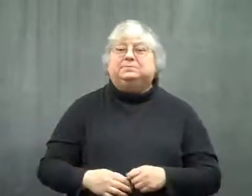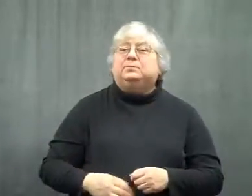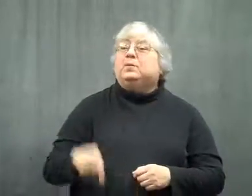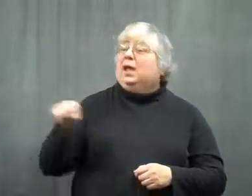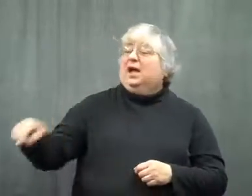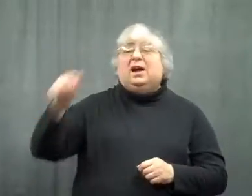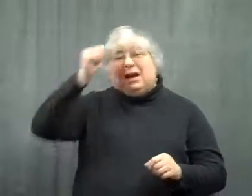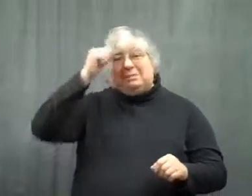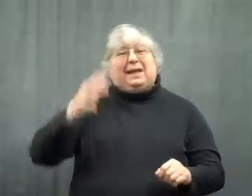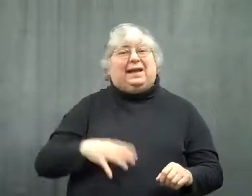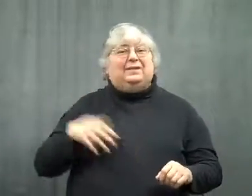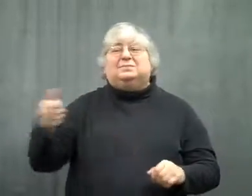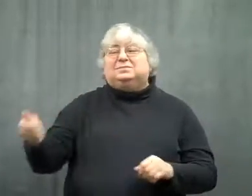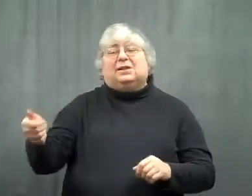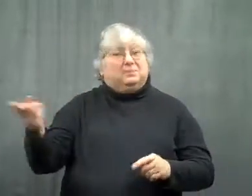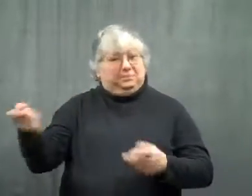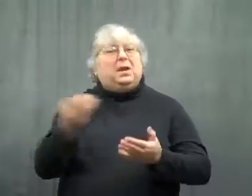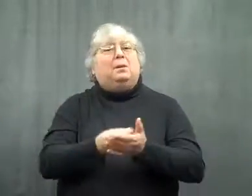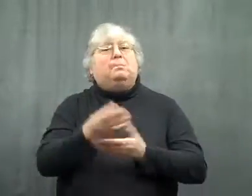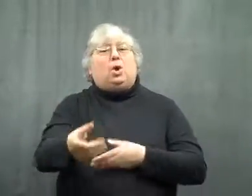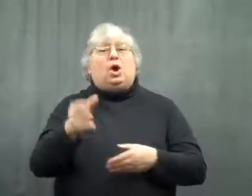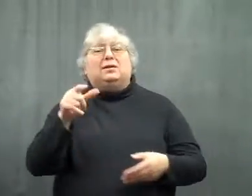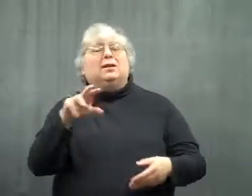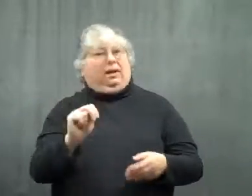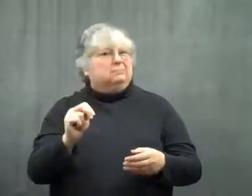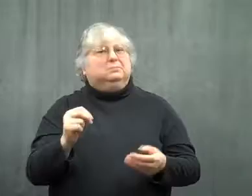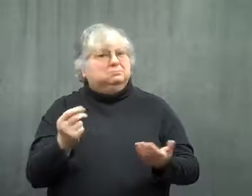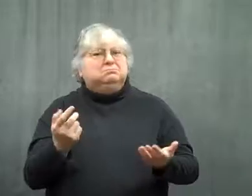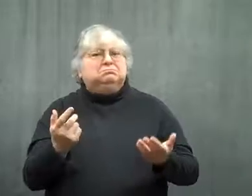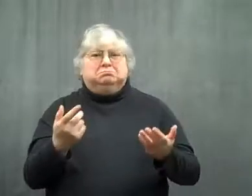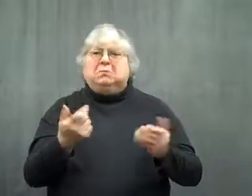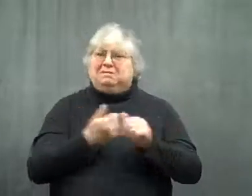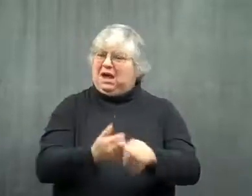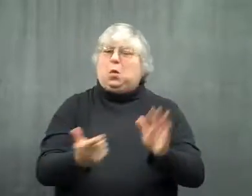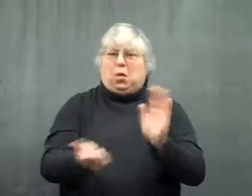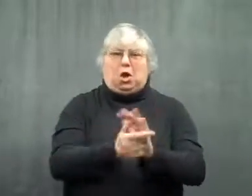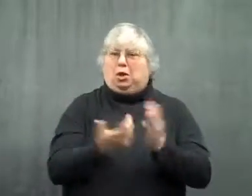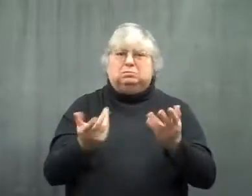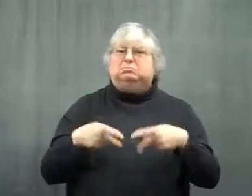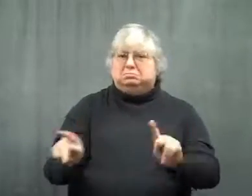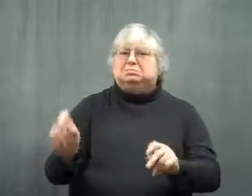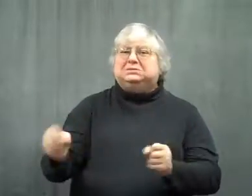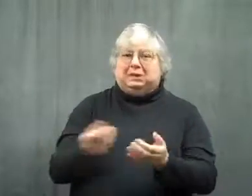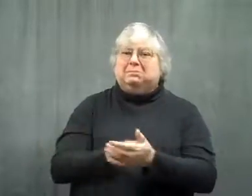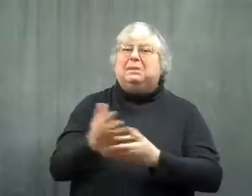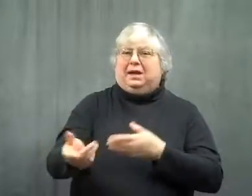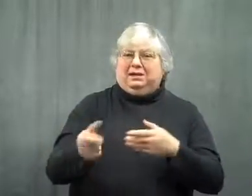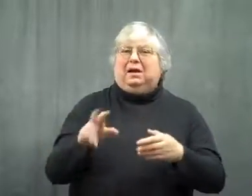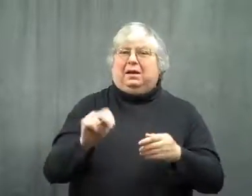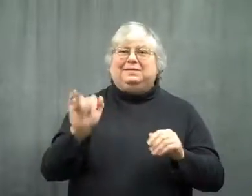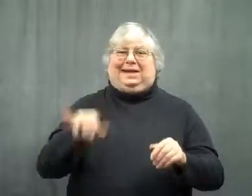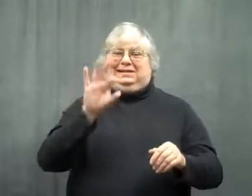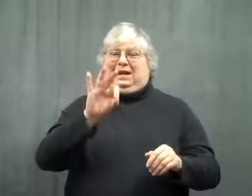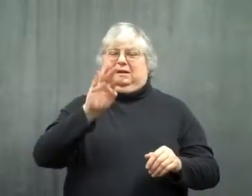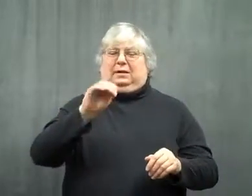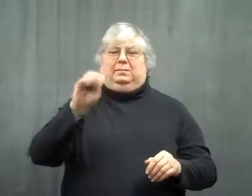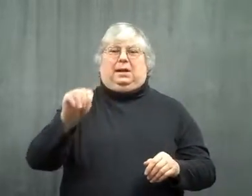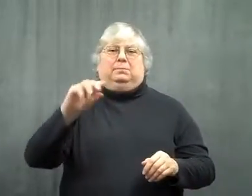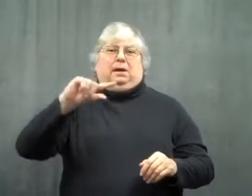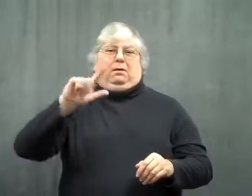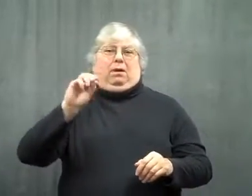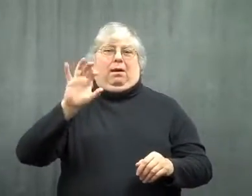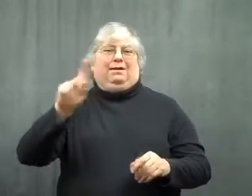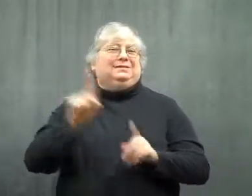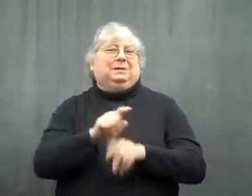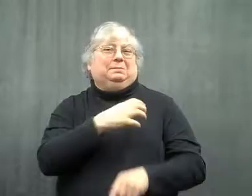The guy bought his gun legally. It was a 9mm Glock, like a police gun.